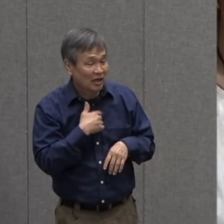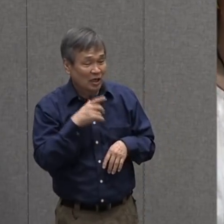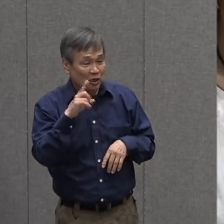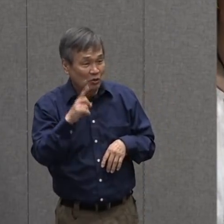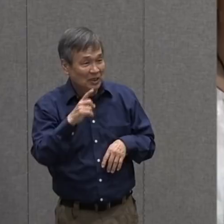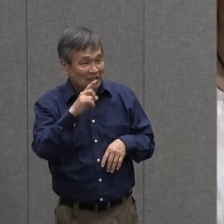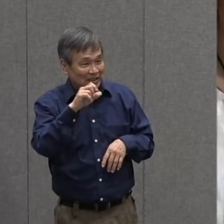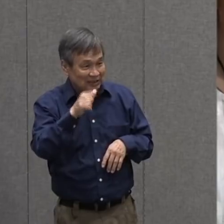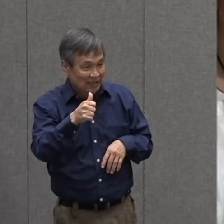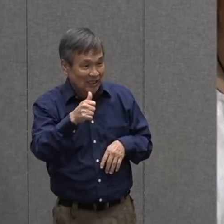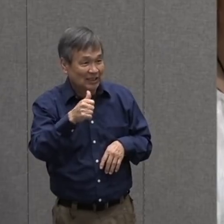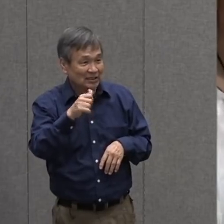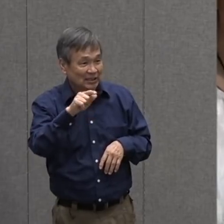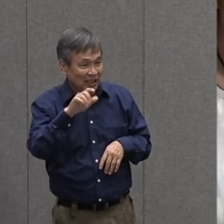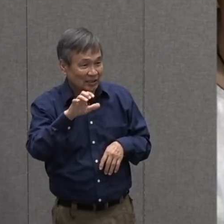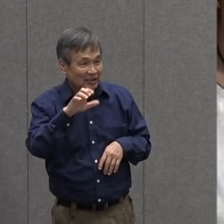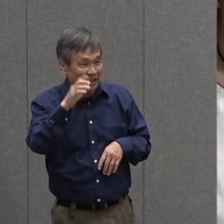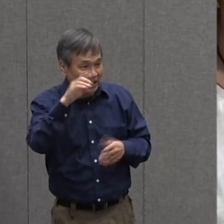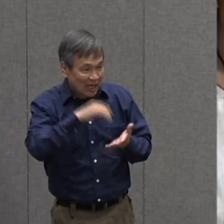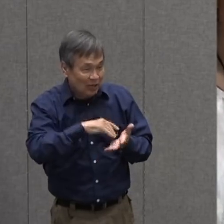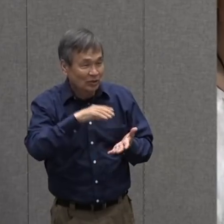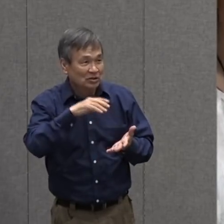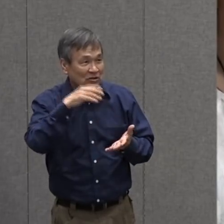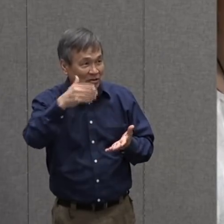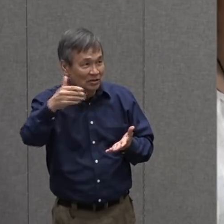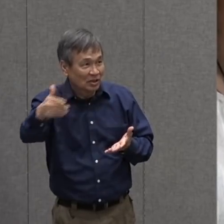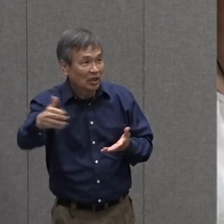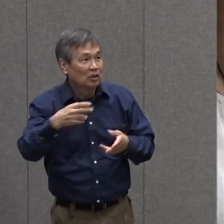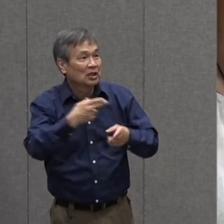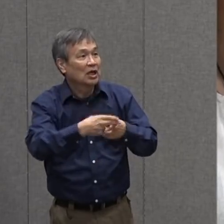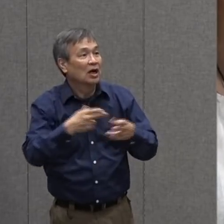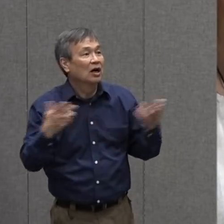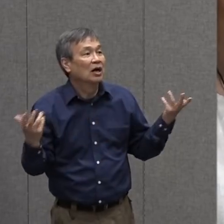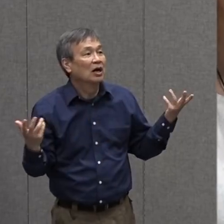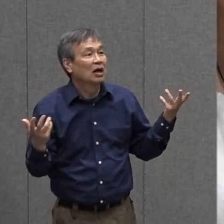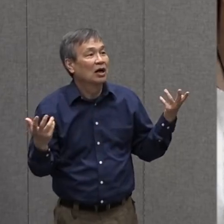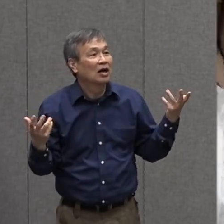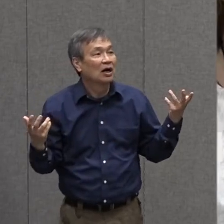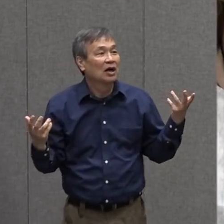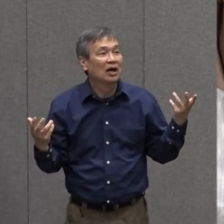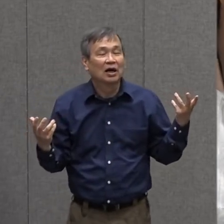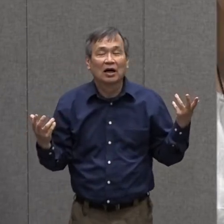tens, hundreds, thousands, so on and so forth. What is that whole thing called?